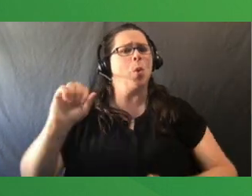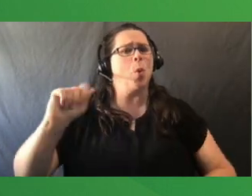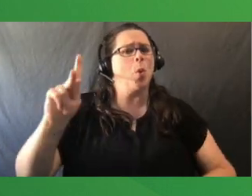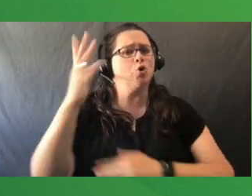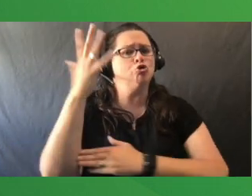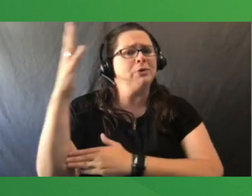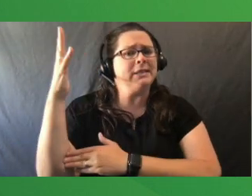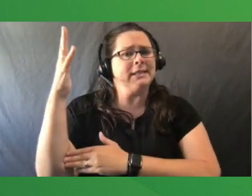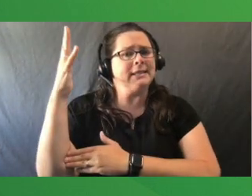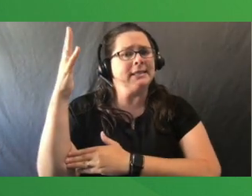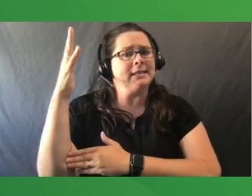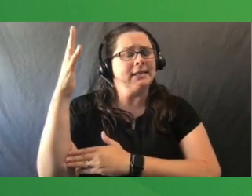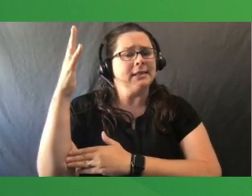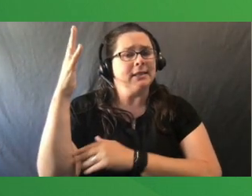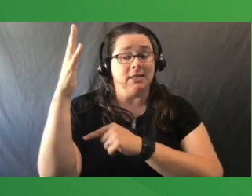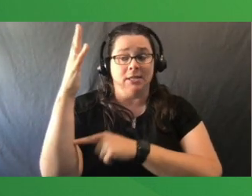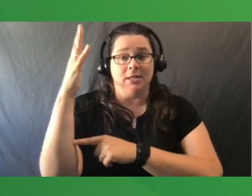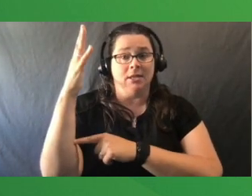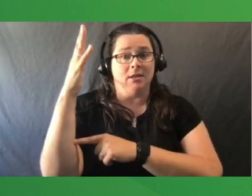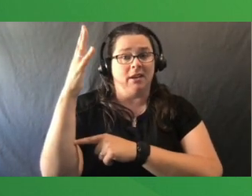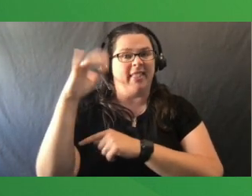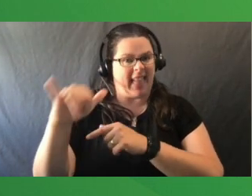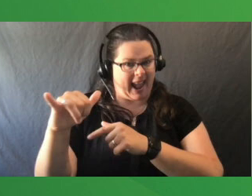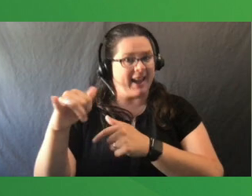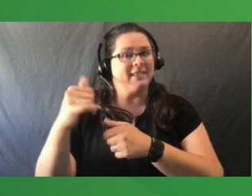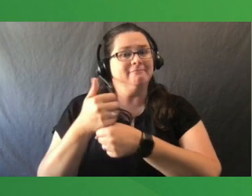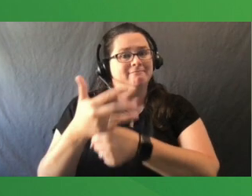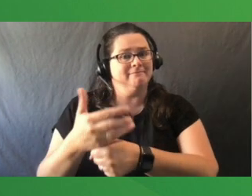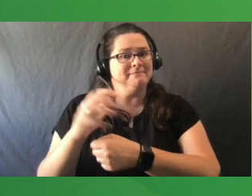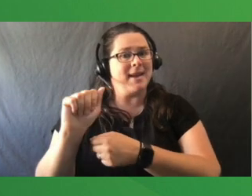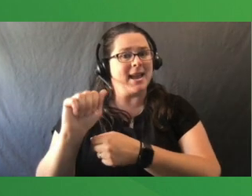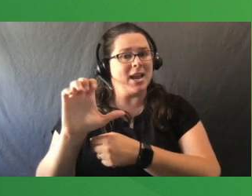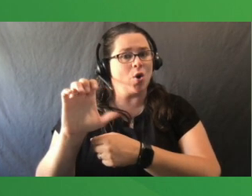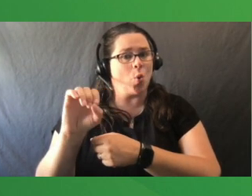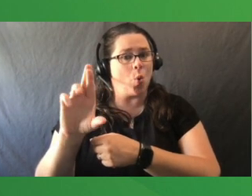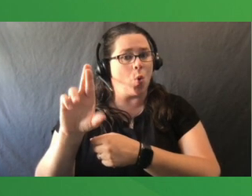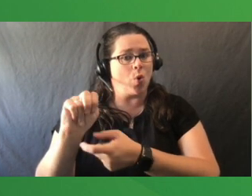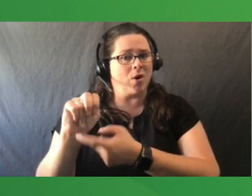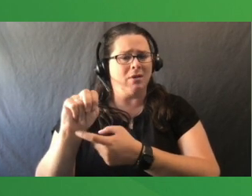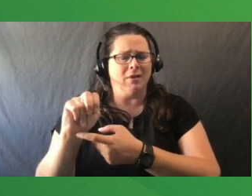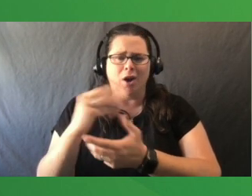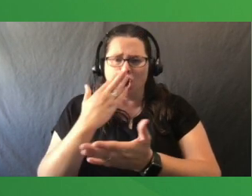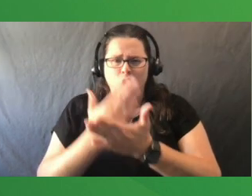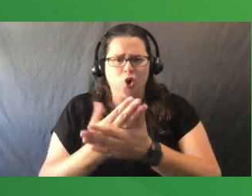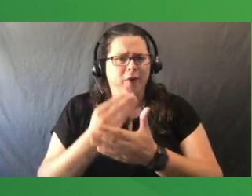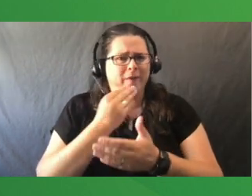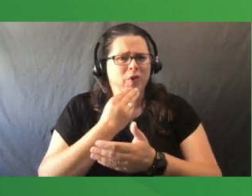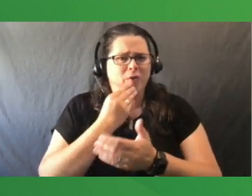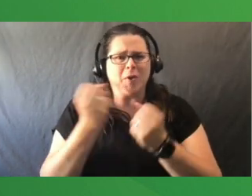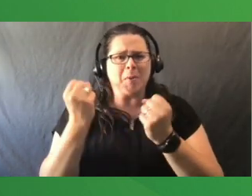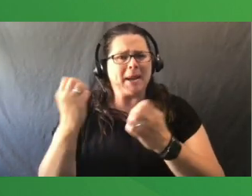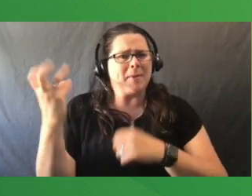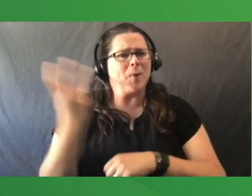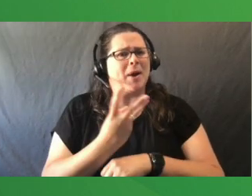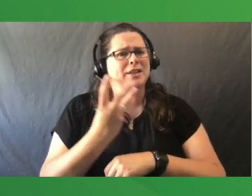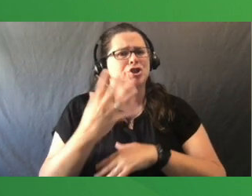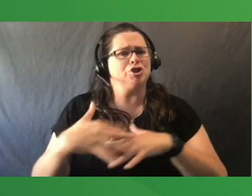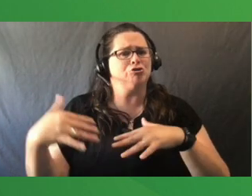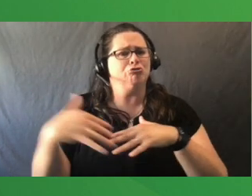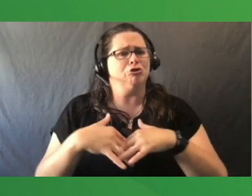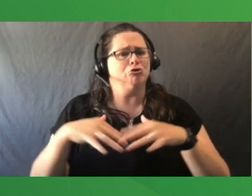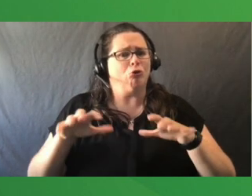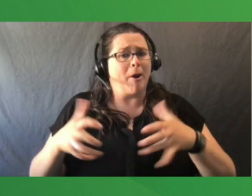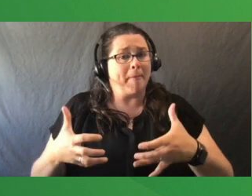The source of the acorns that were a staple food for many Western tribes.